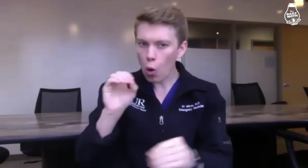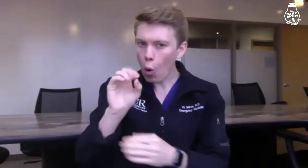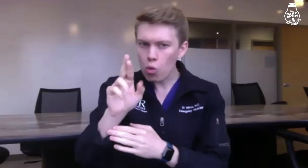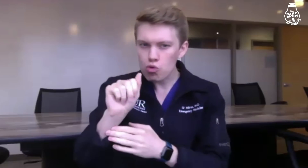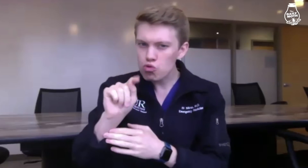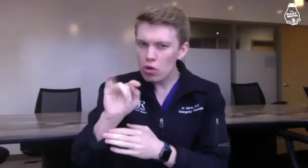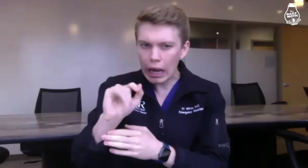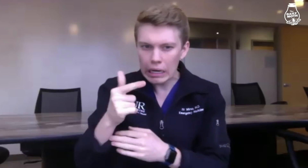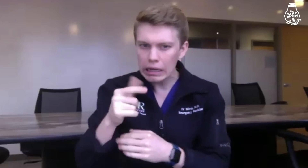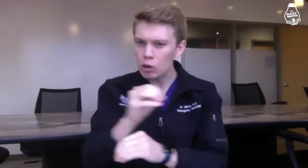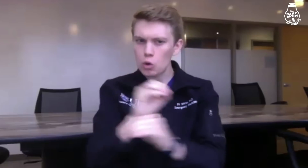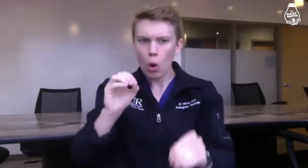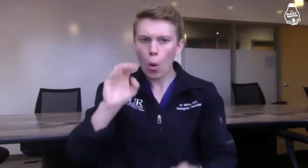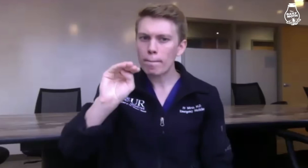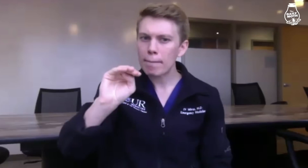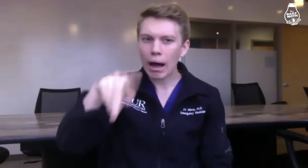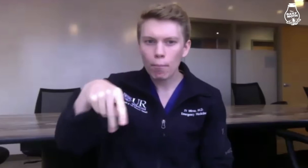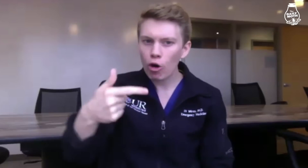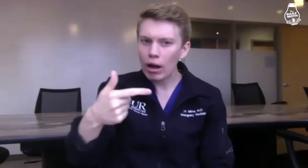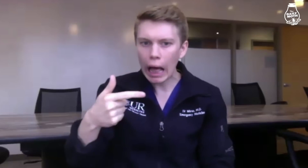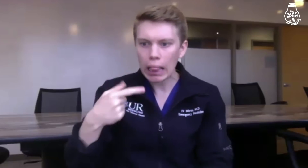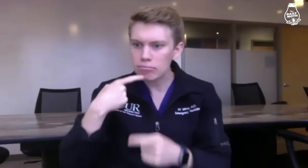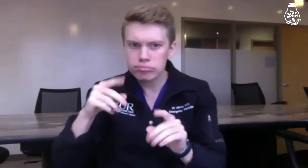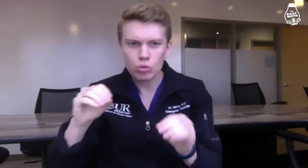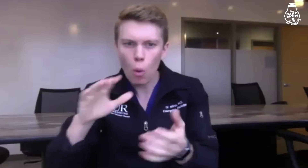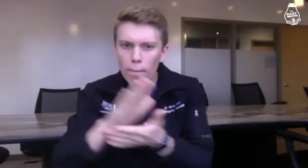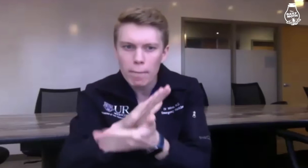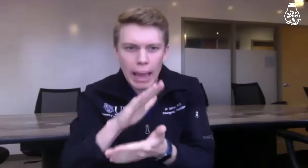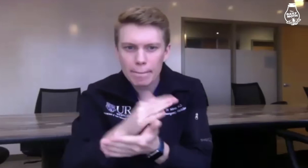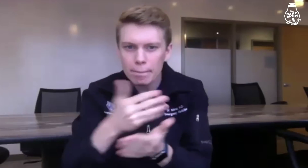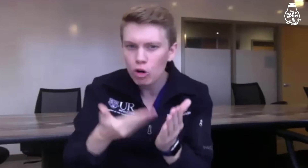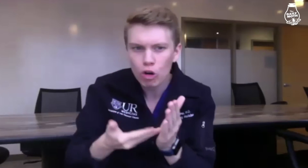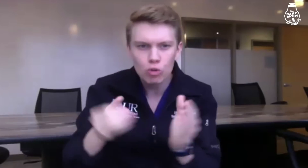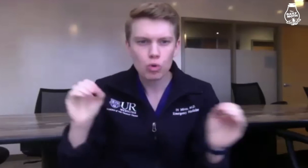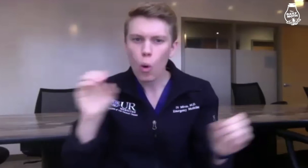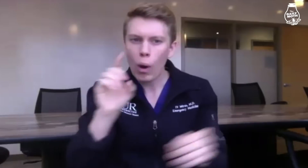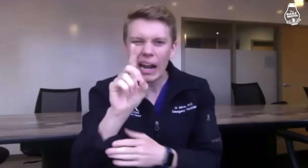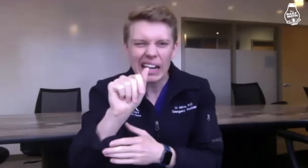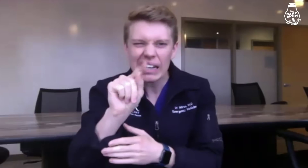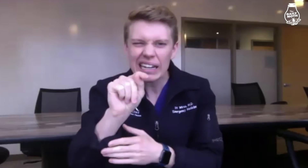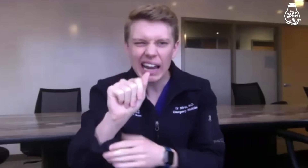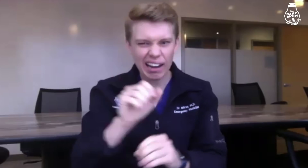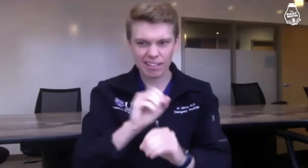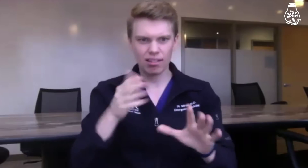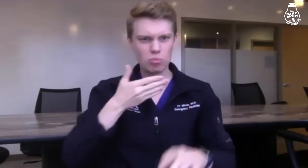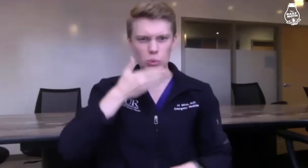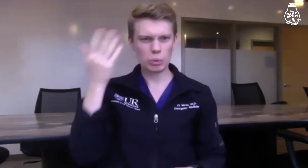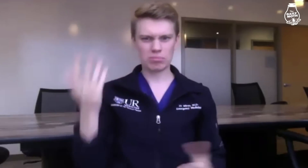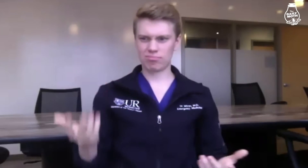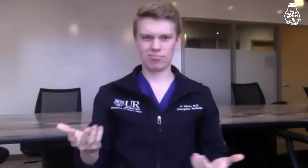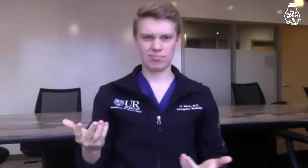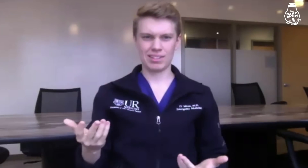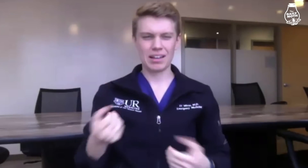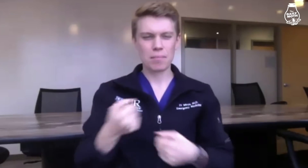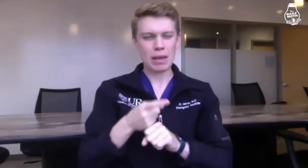No rating, no MPG. No paperwork. No data.